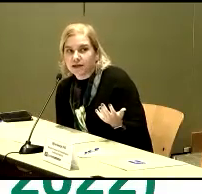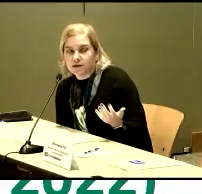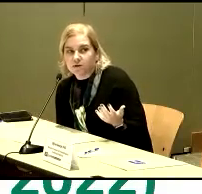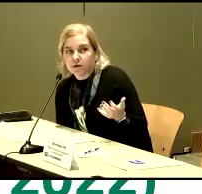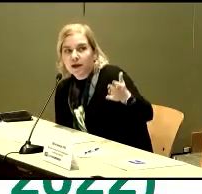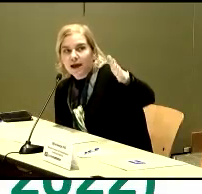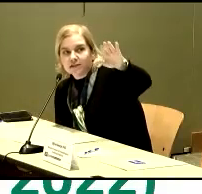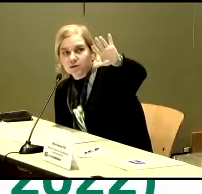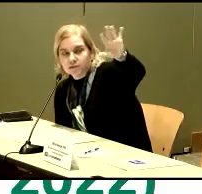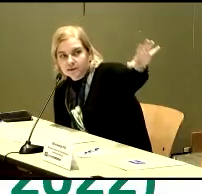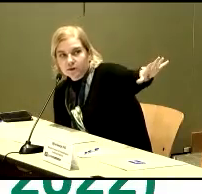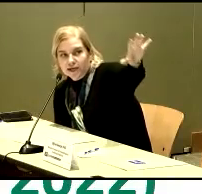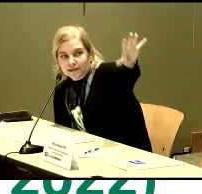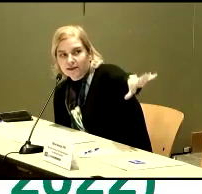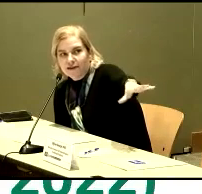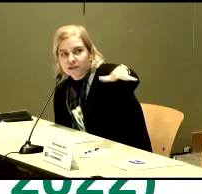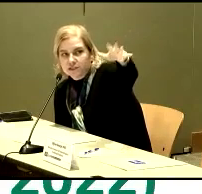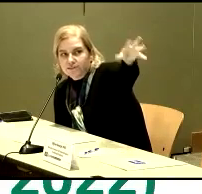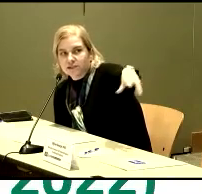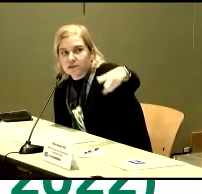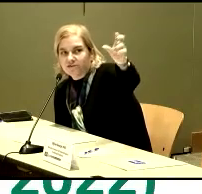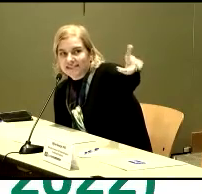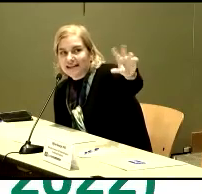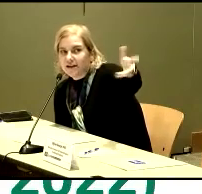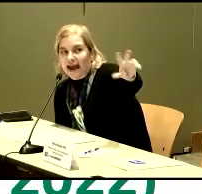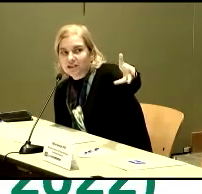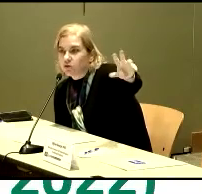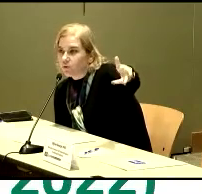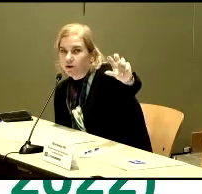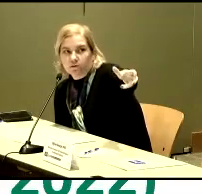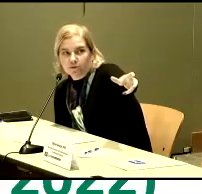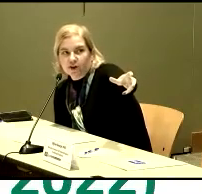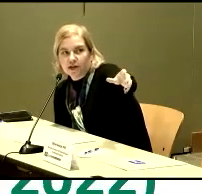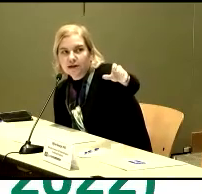And so, similarly, on the left, this is about some of the Data to Action work that we're funding.